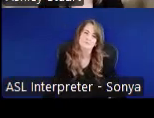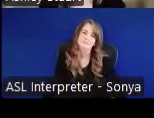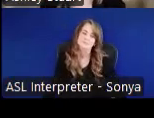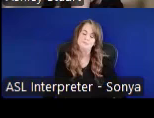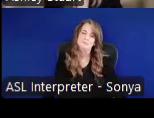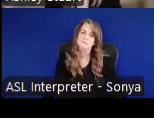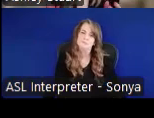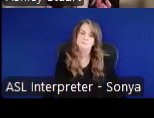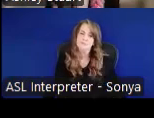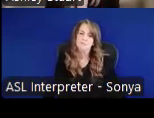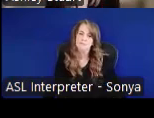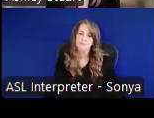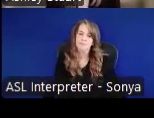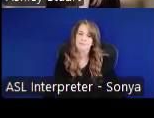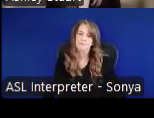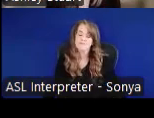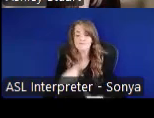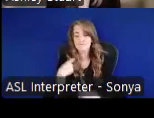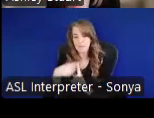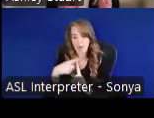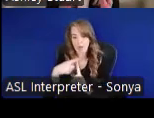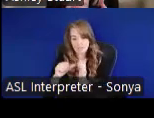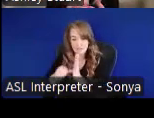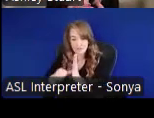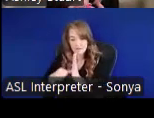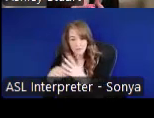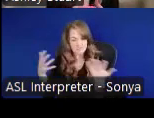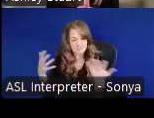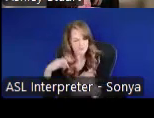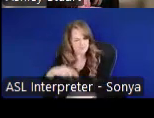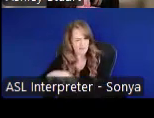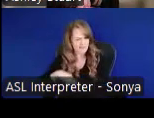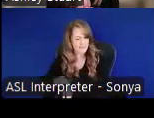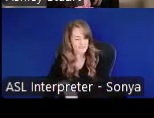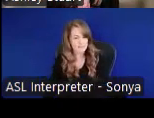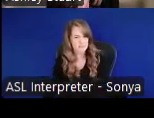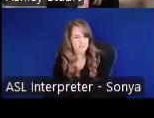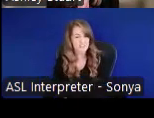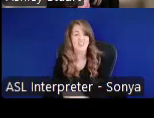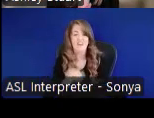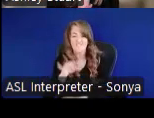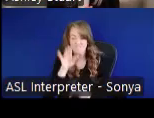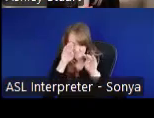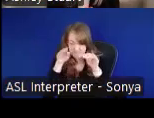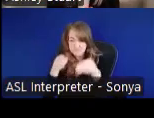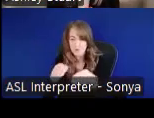Benefits to positive reinforcement are that they're really focused on the desired behavior. So we're not talking